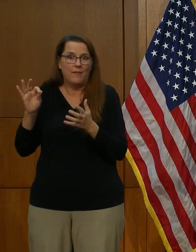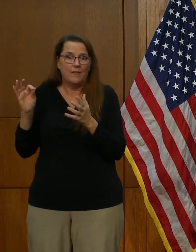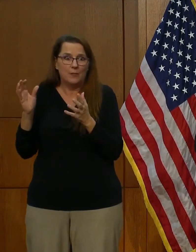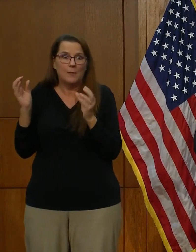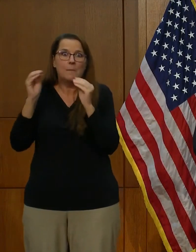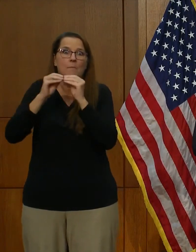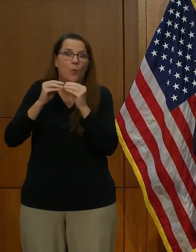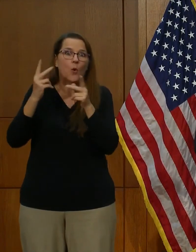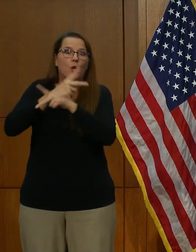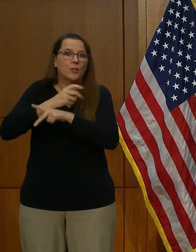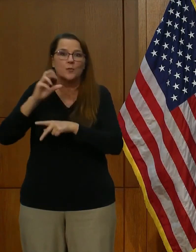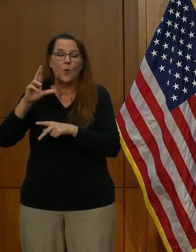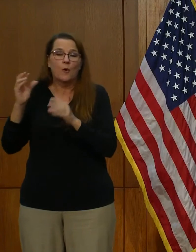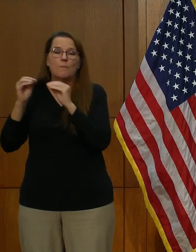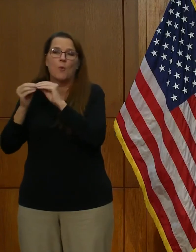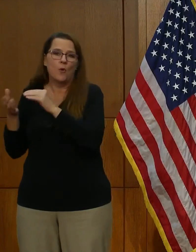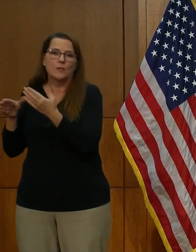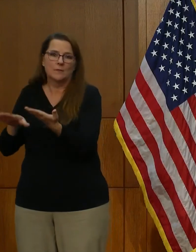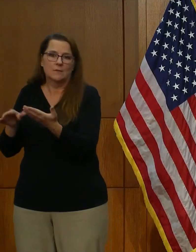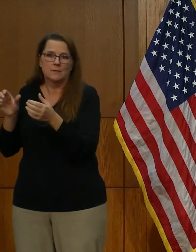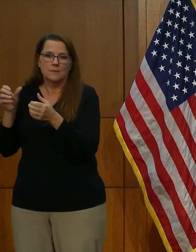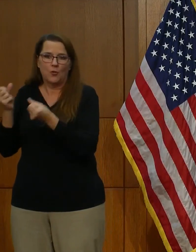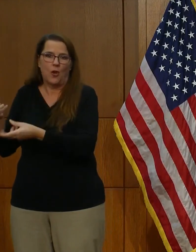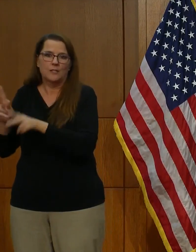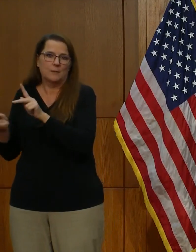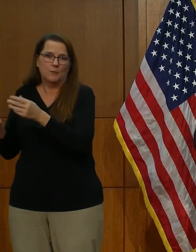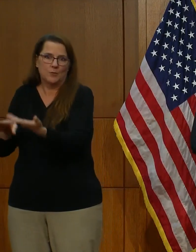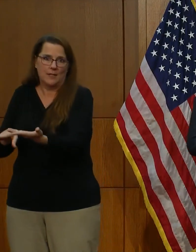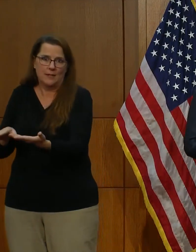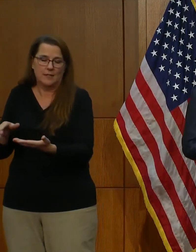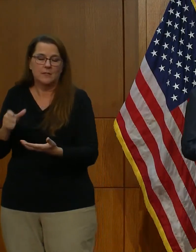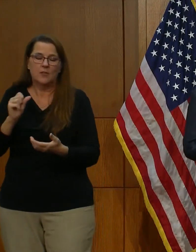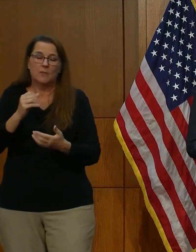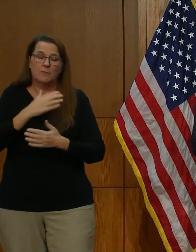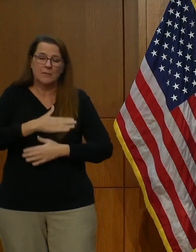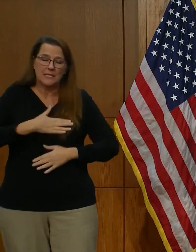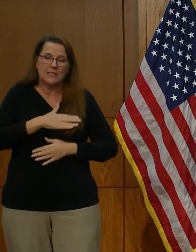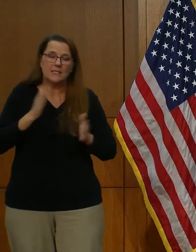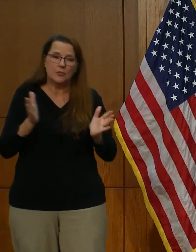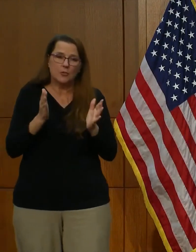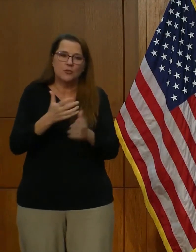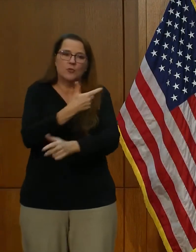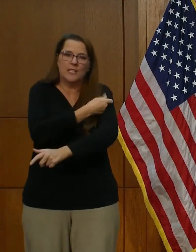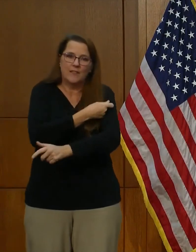ONE THAT IS EITHER RESISTANT FORM OR DEADLY. SO I REALLY